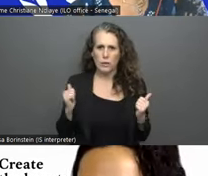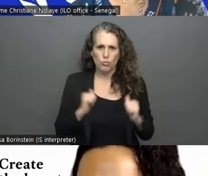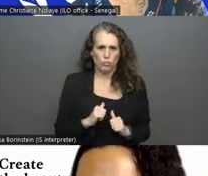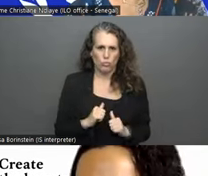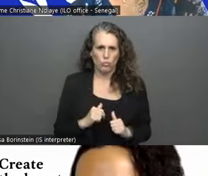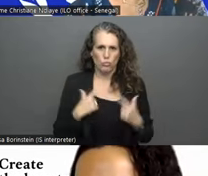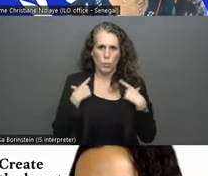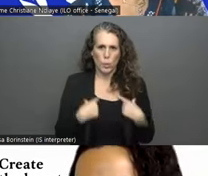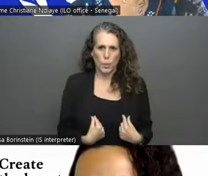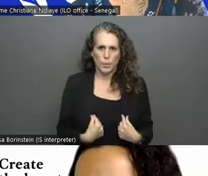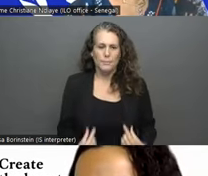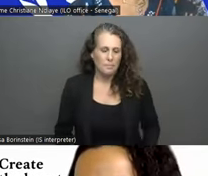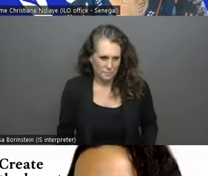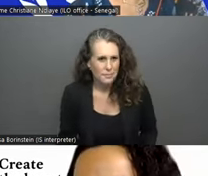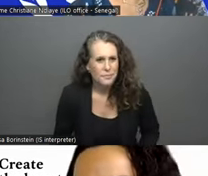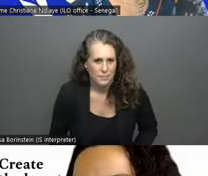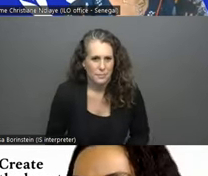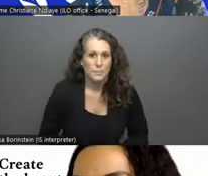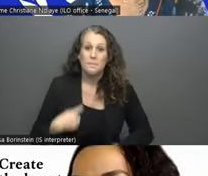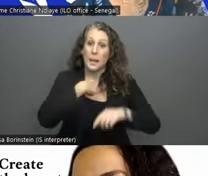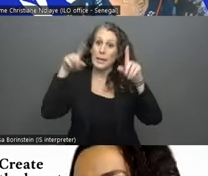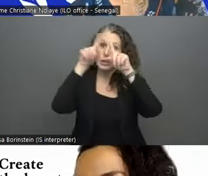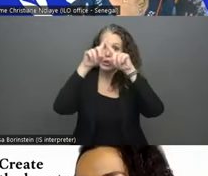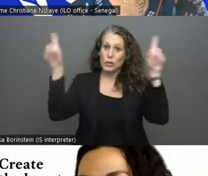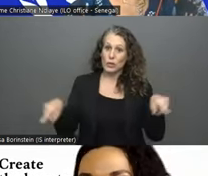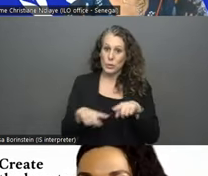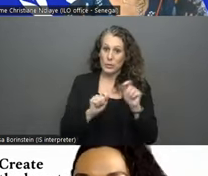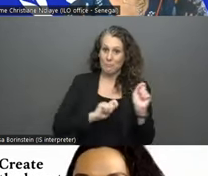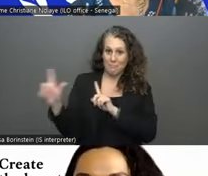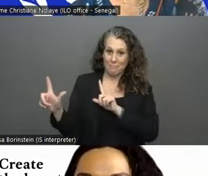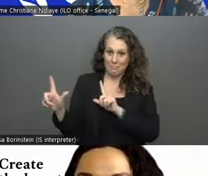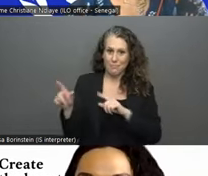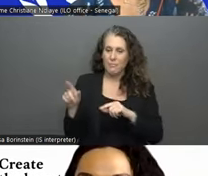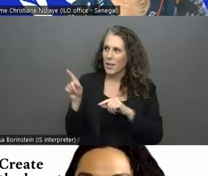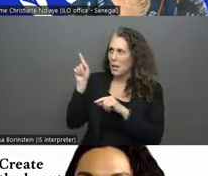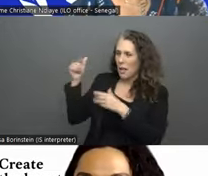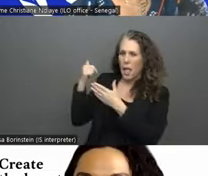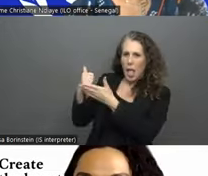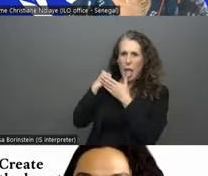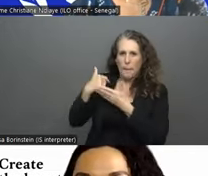10:54:56 I'm gonna share my screen, just to help me talk through some of the points. So,